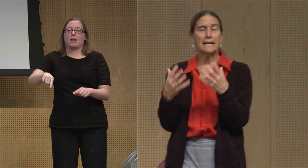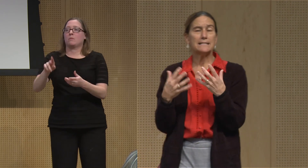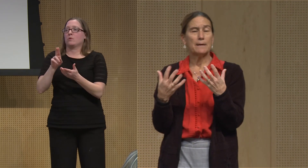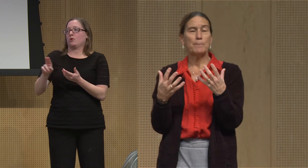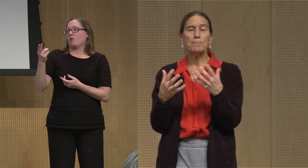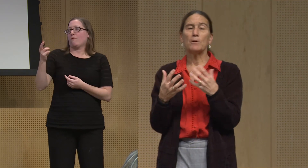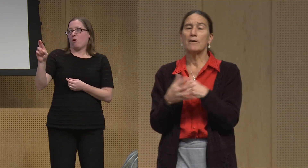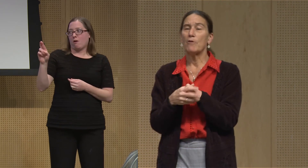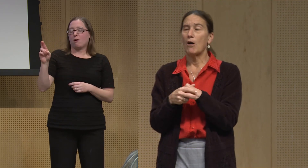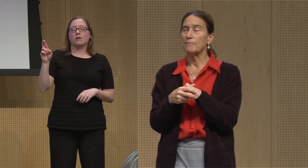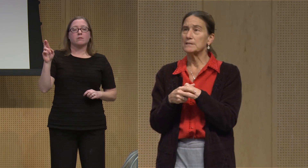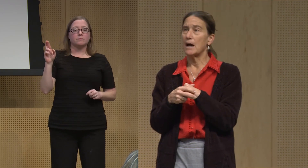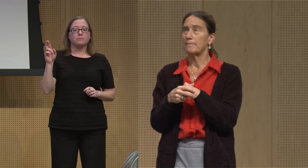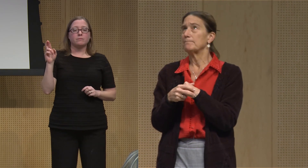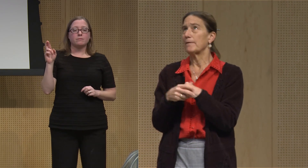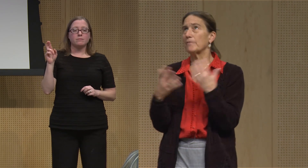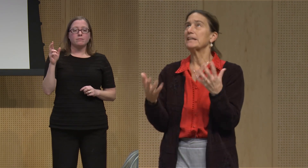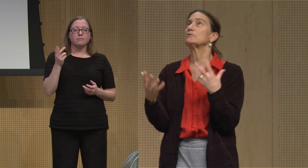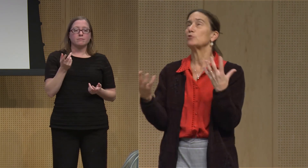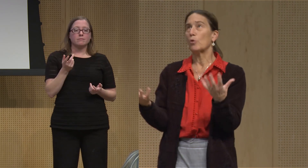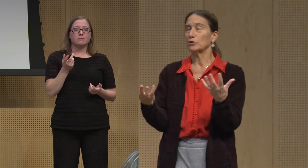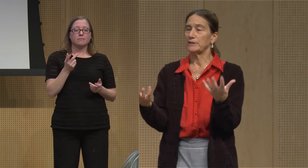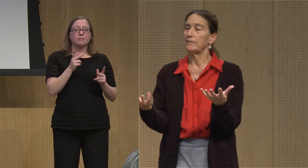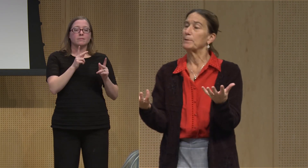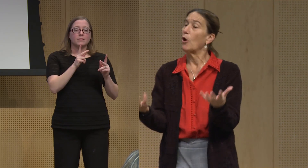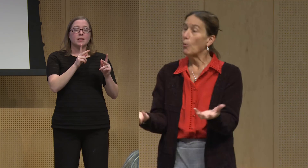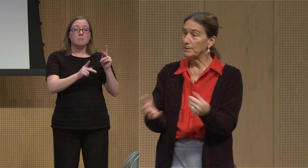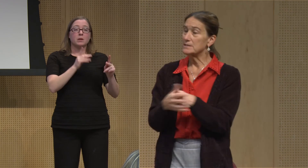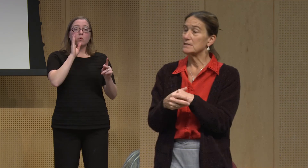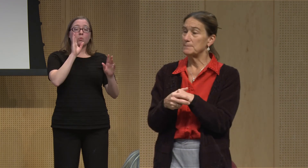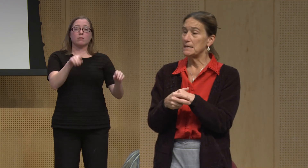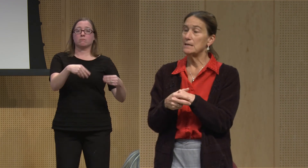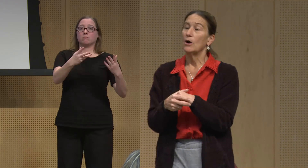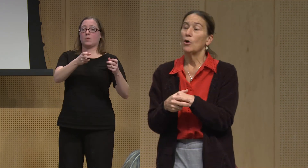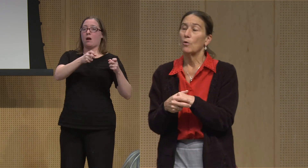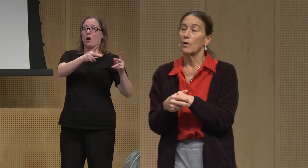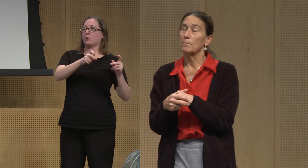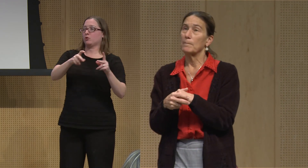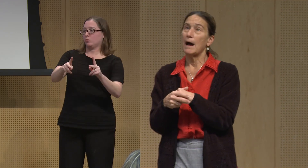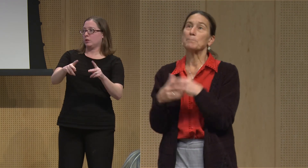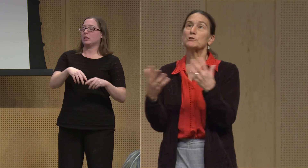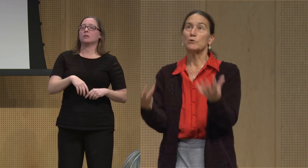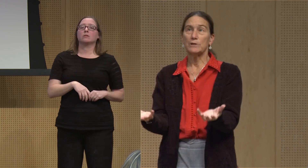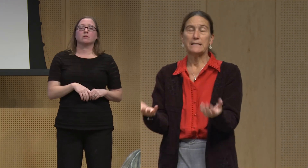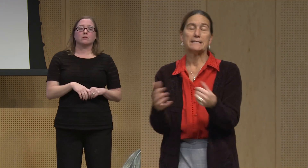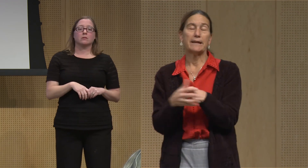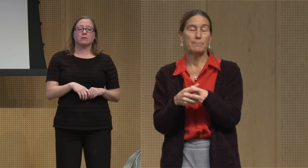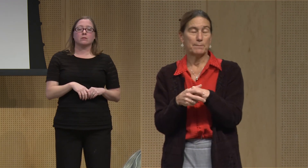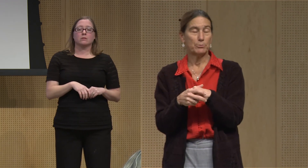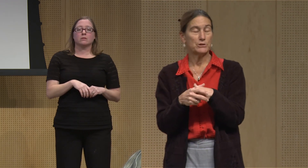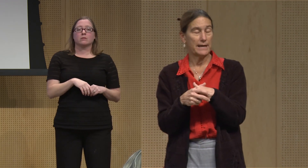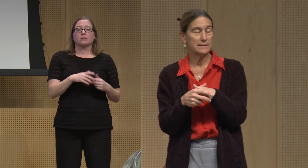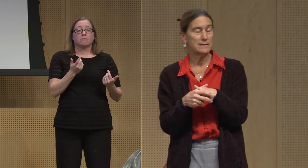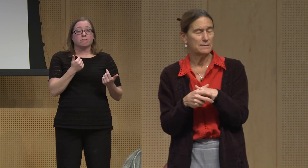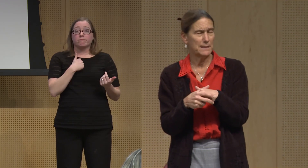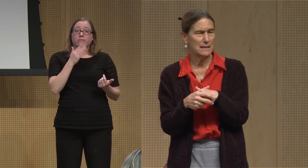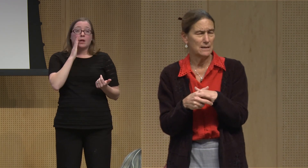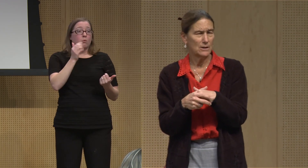IS THAT PEOPLE HAVE OFTENT--I'VE OFTEN HAD DOORS THAT HAVE BEEN OPENED TO ME OR OPPORTUNITIES THAT HAVE BEEN PRESENTED TO ME